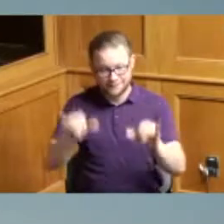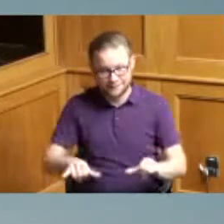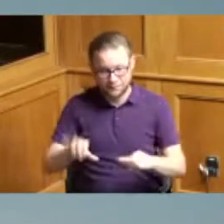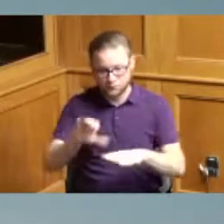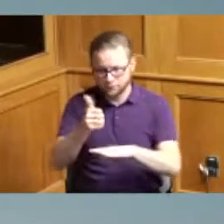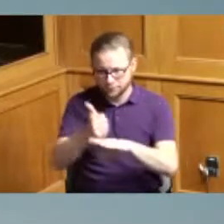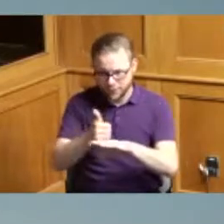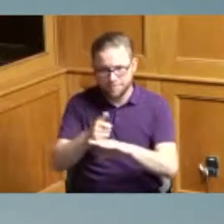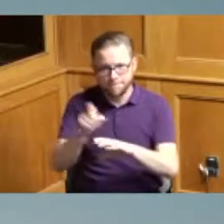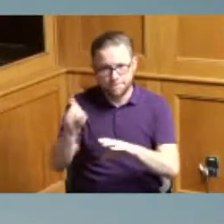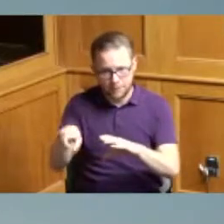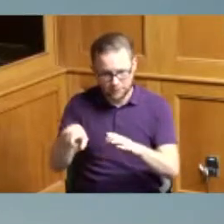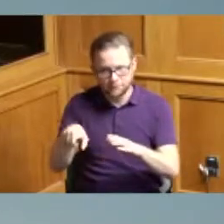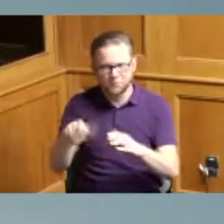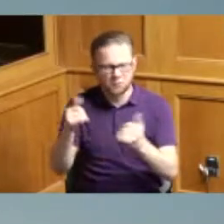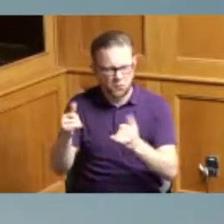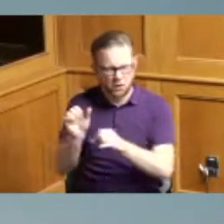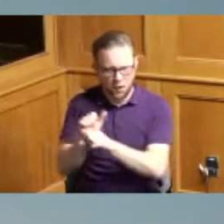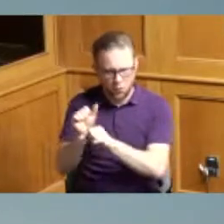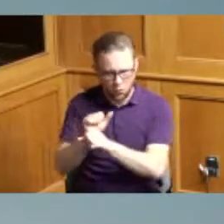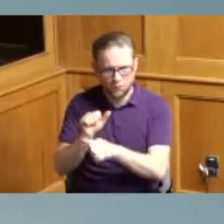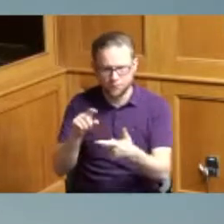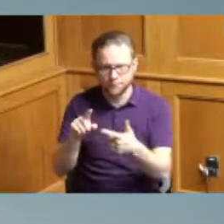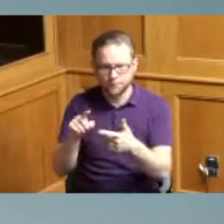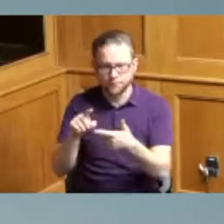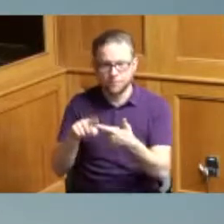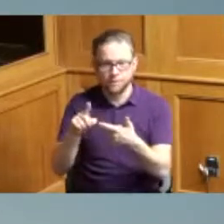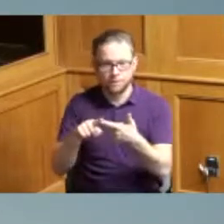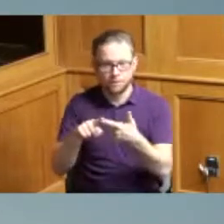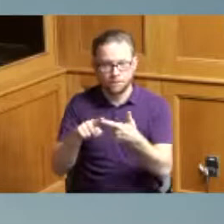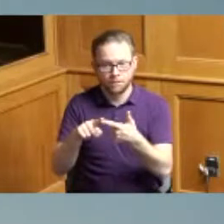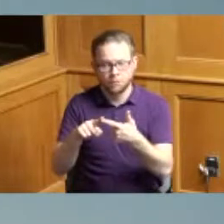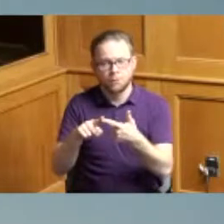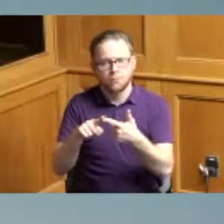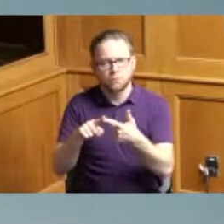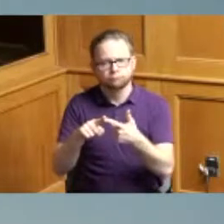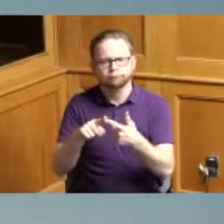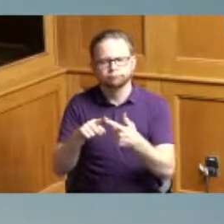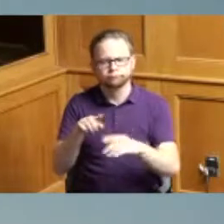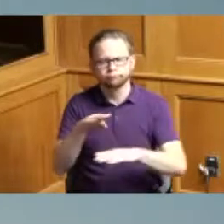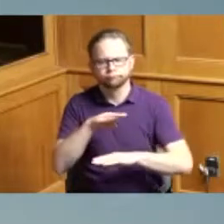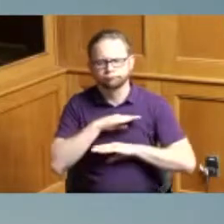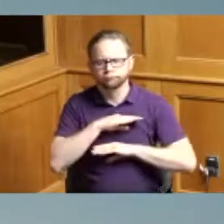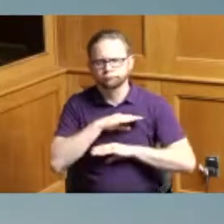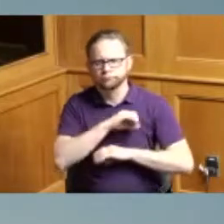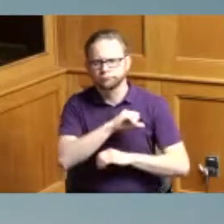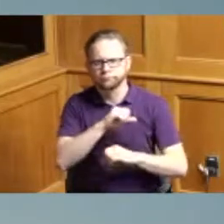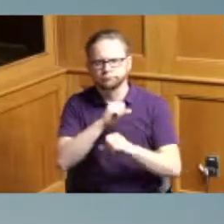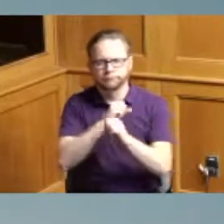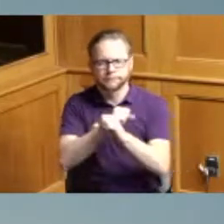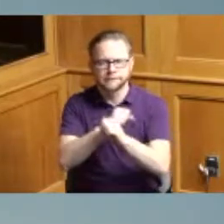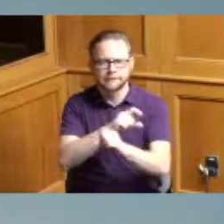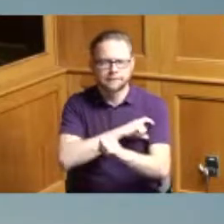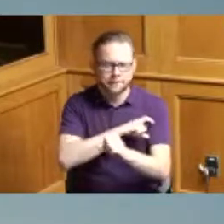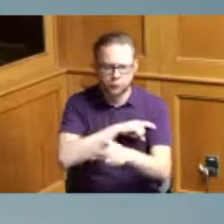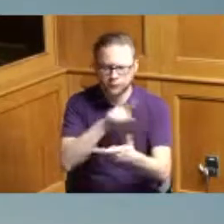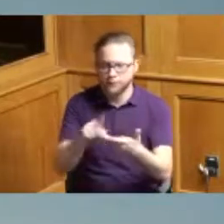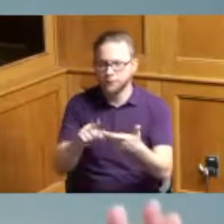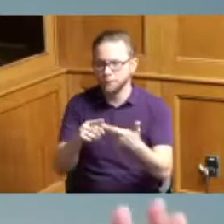system which we're working on right now we have to make sure that there is adequate security staff we have to make sure concessions are available we have to make sure when people get in that we